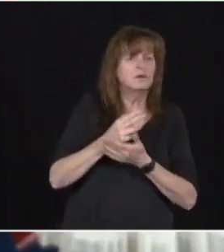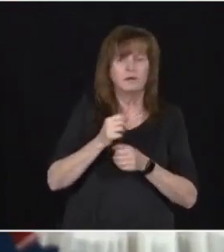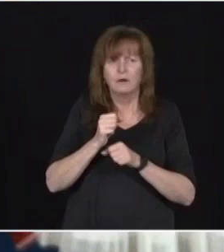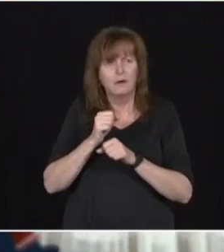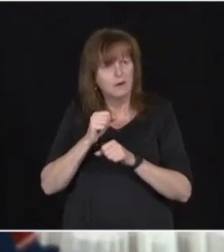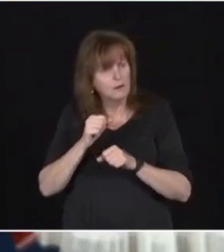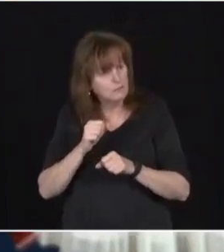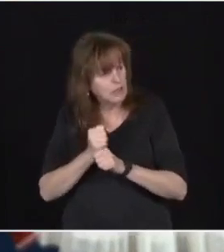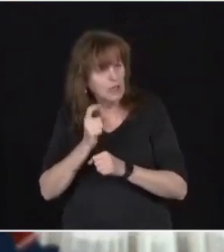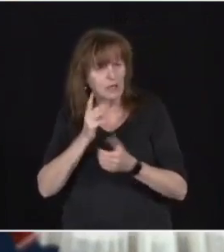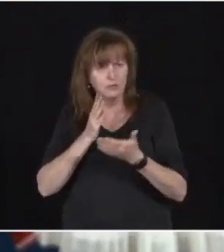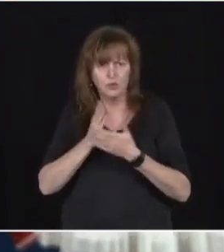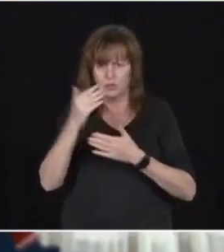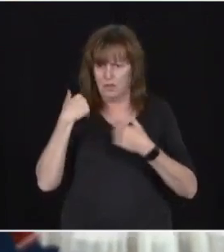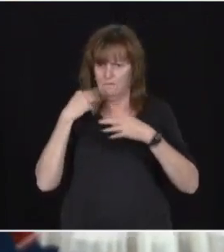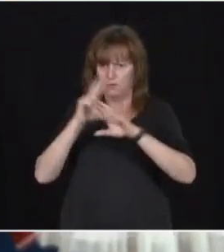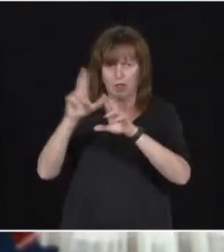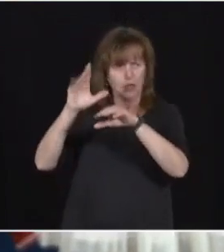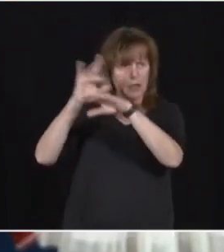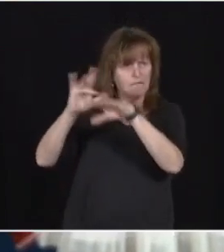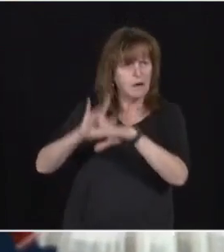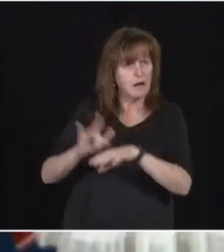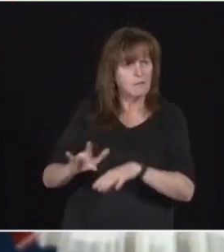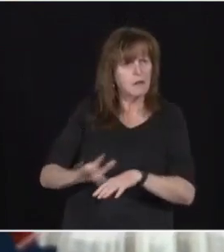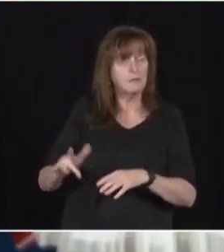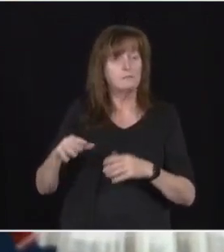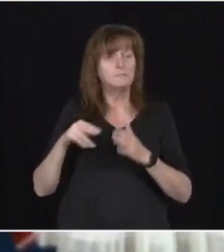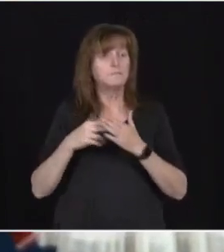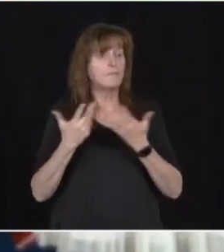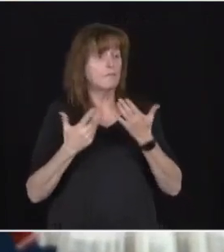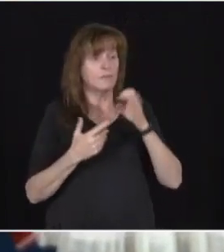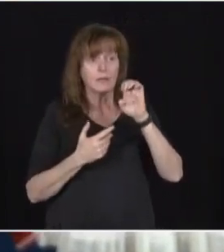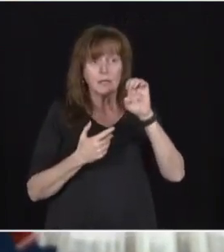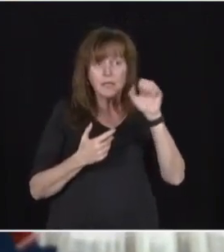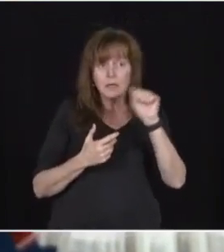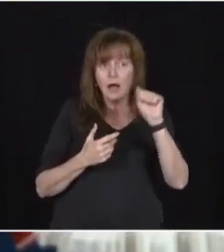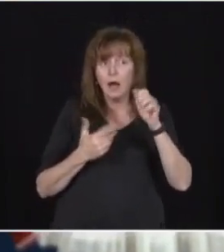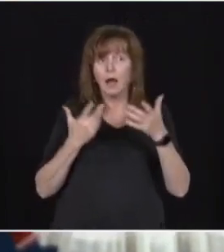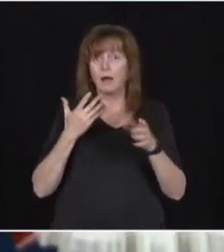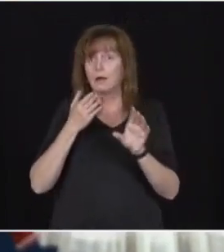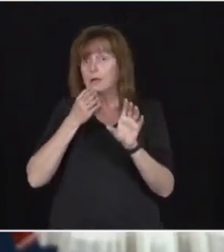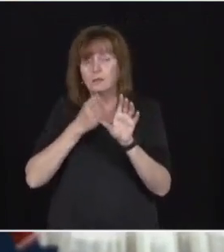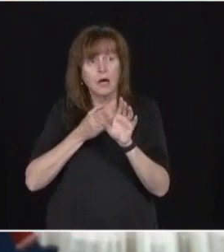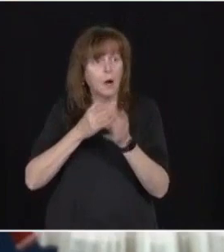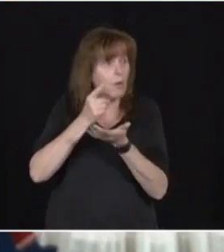province is fully unlocked to support our kids. That means, for ecologists psychologists and